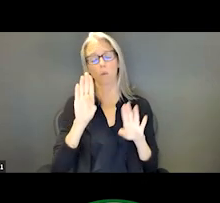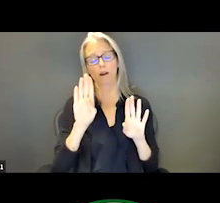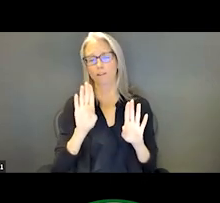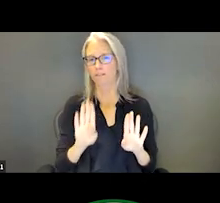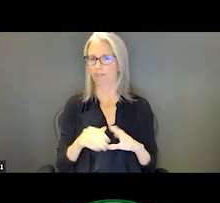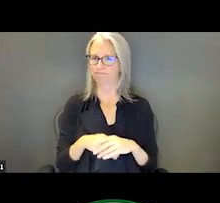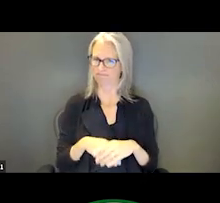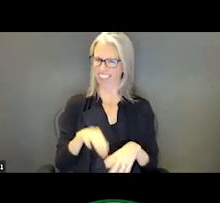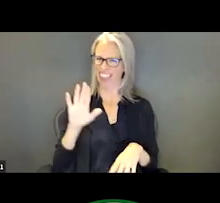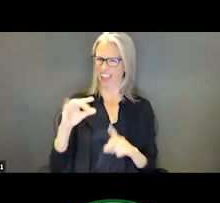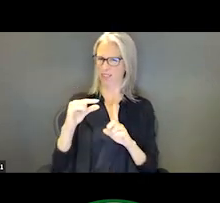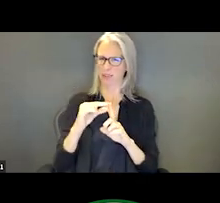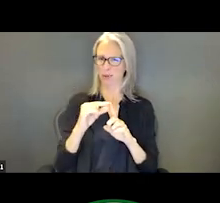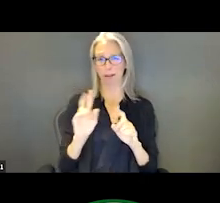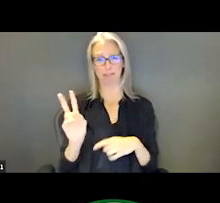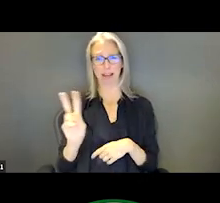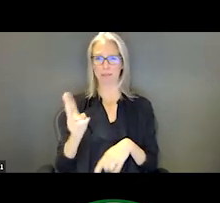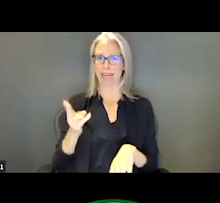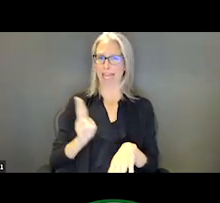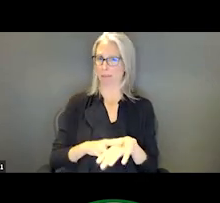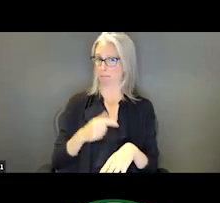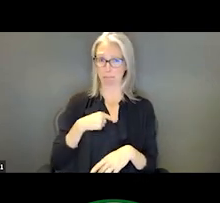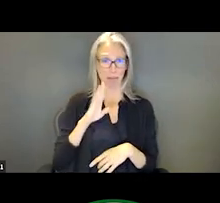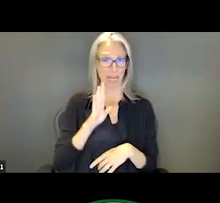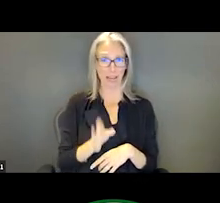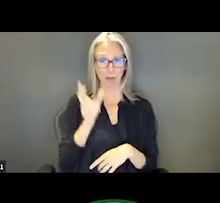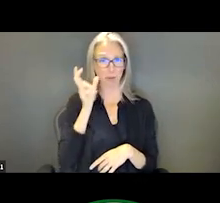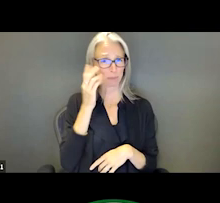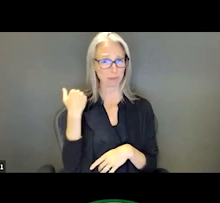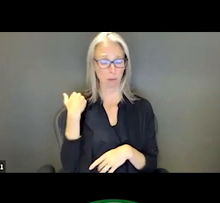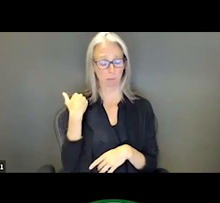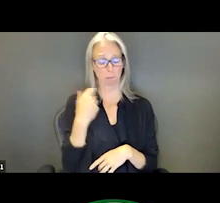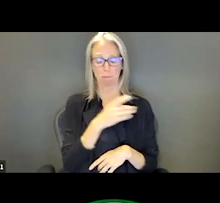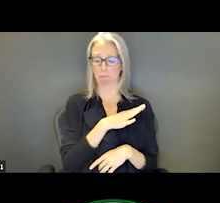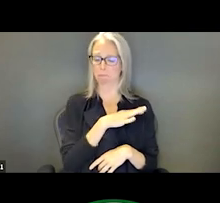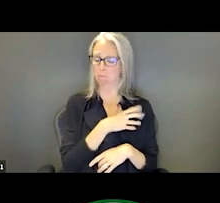does a great job of capsulating that because I think there's, you know, there's so much